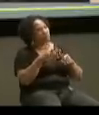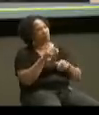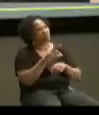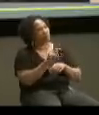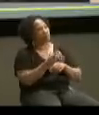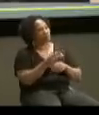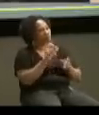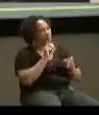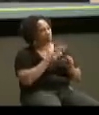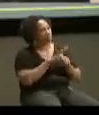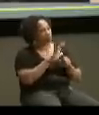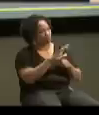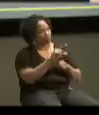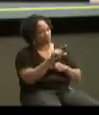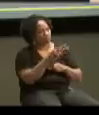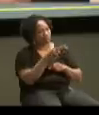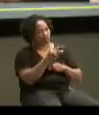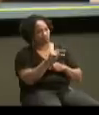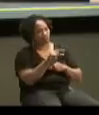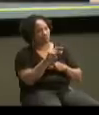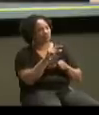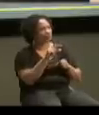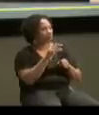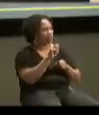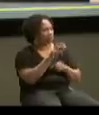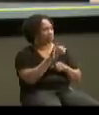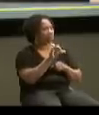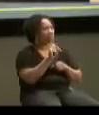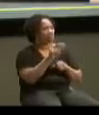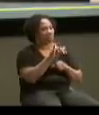IN SAYING WE WILL THIRD PARTY VERIFY YOUR INVENTORIES.